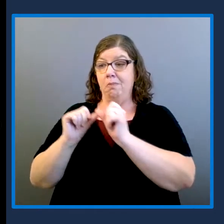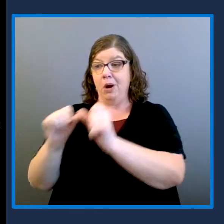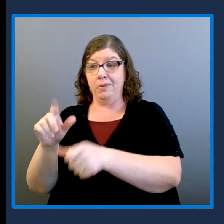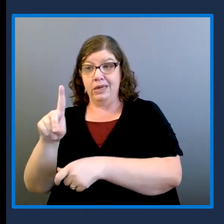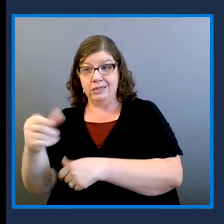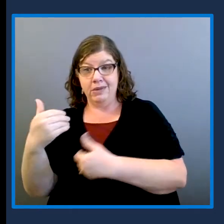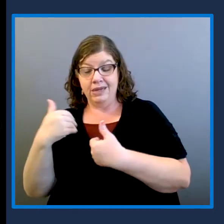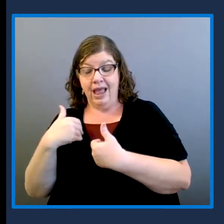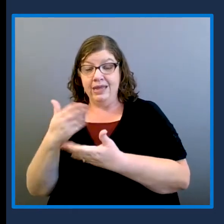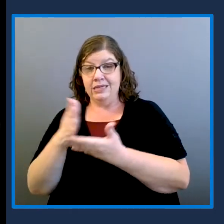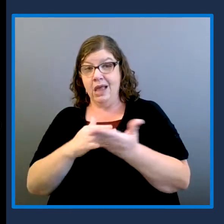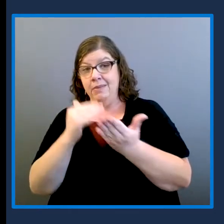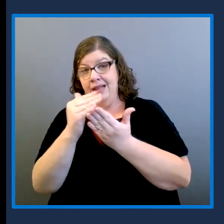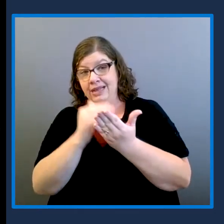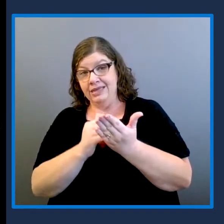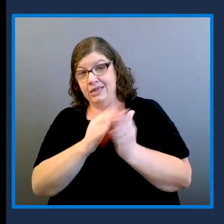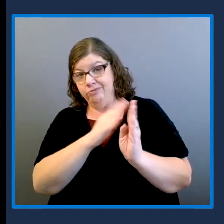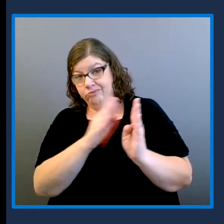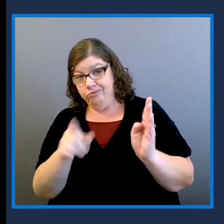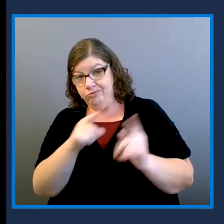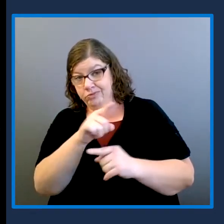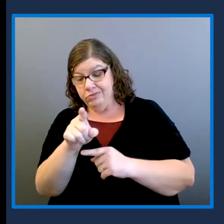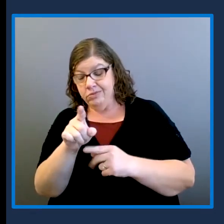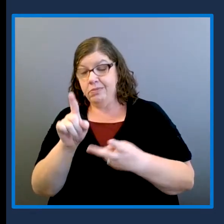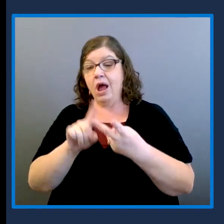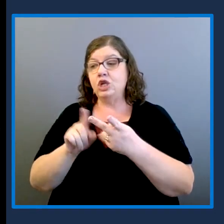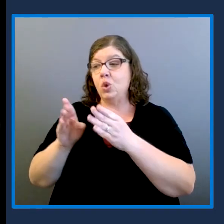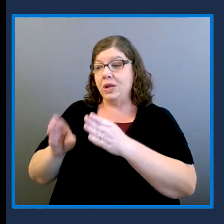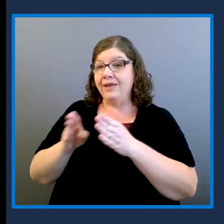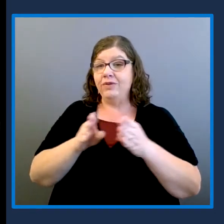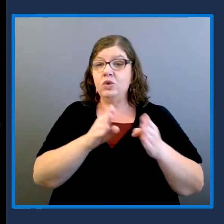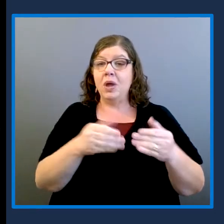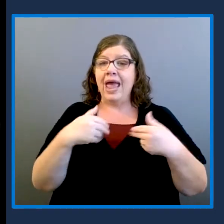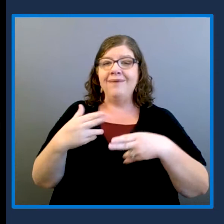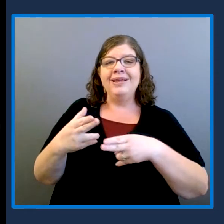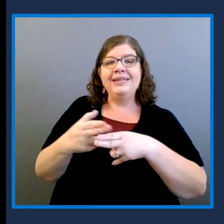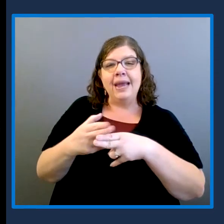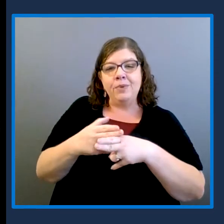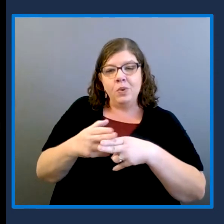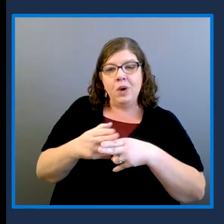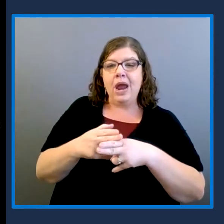with permanent disabilities like some of the ones listed in our slide but also individuals who have